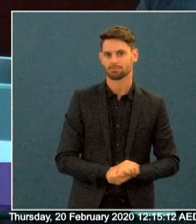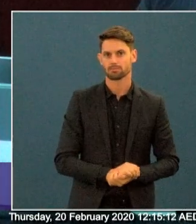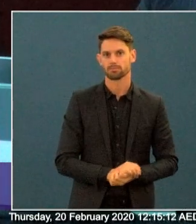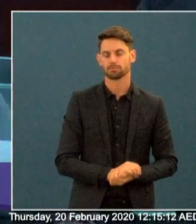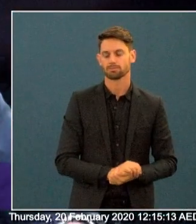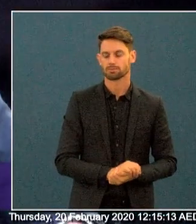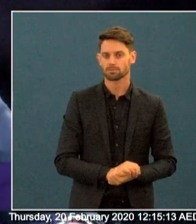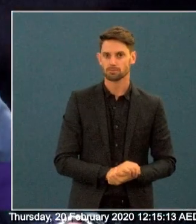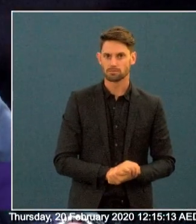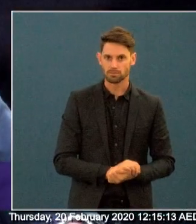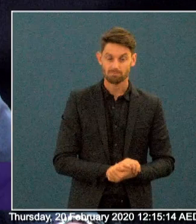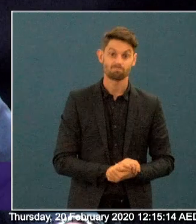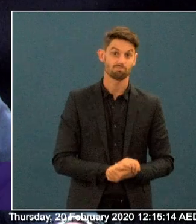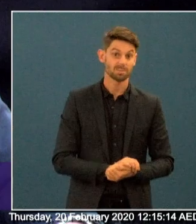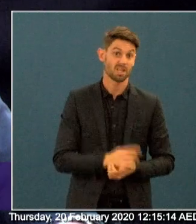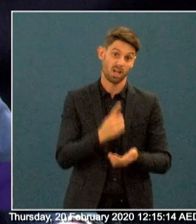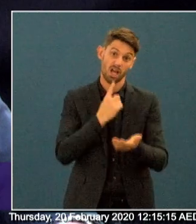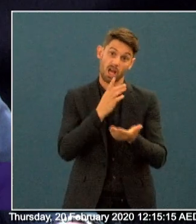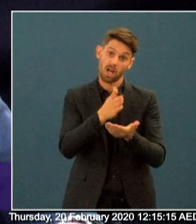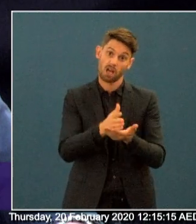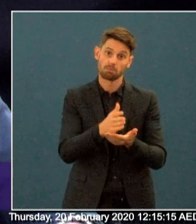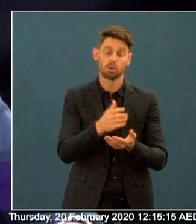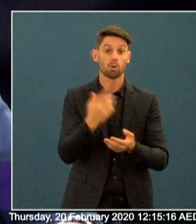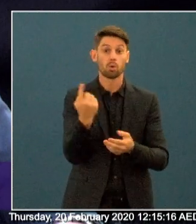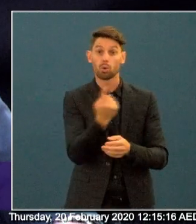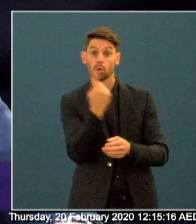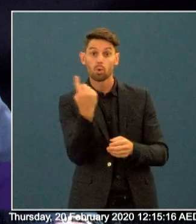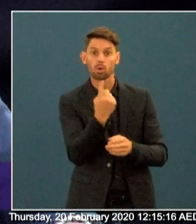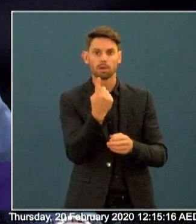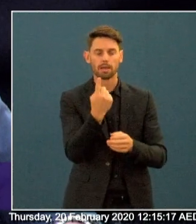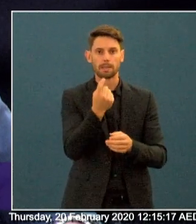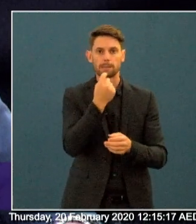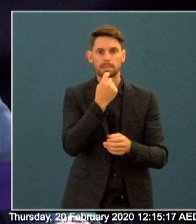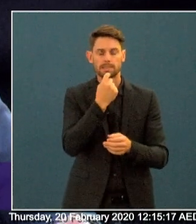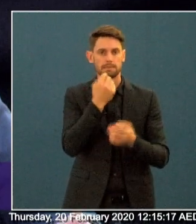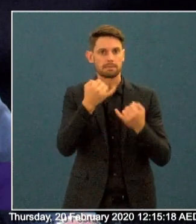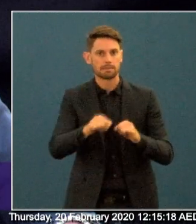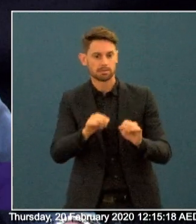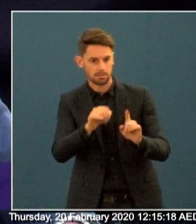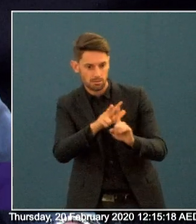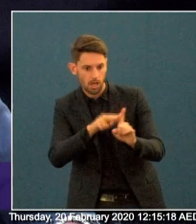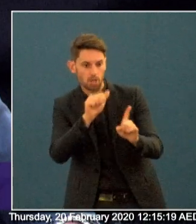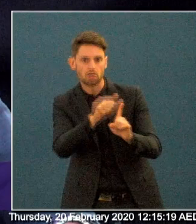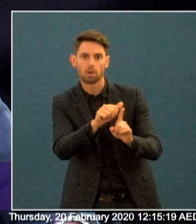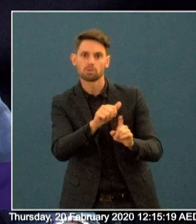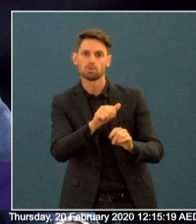So, put simply, diagnostic overshadowing is a misattribution of symptoms of physical or mental illness